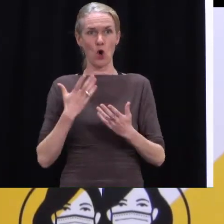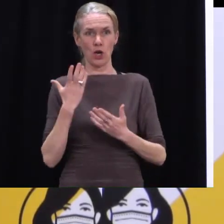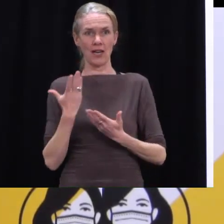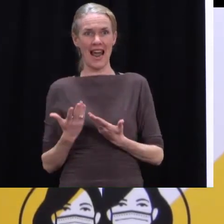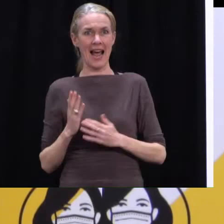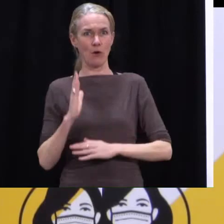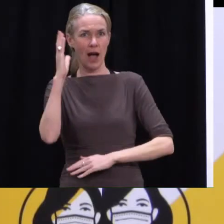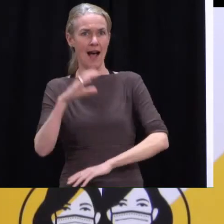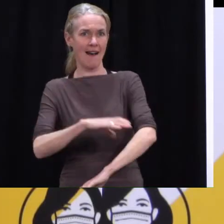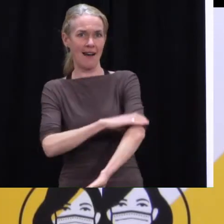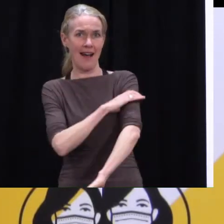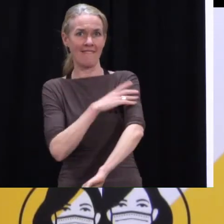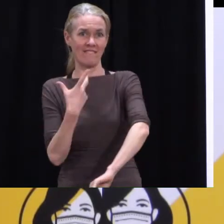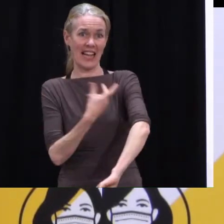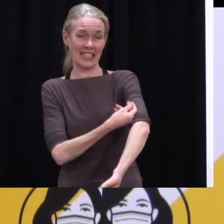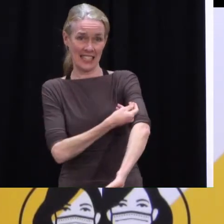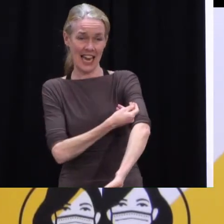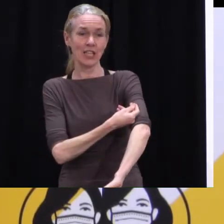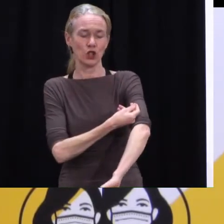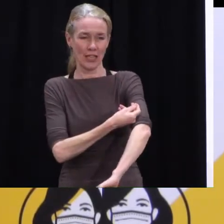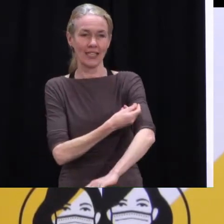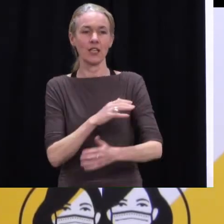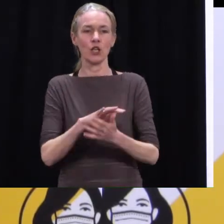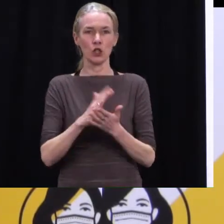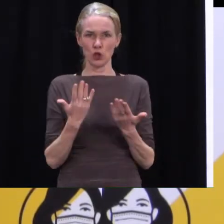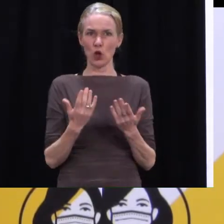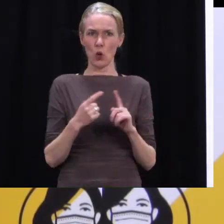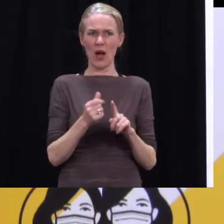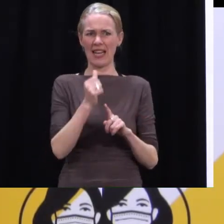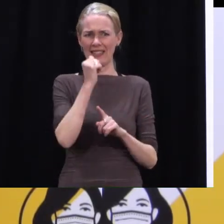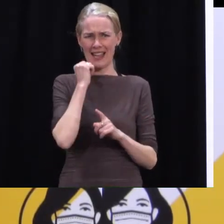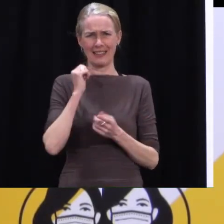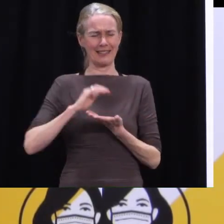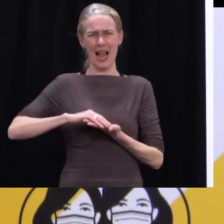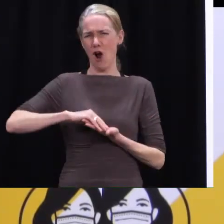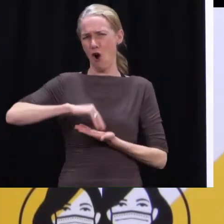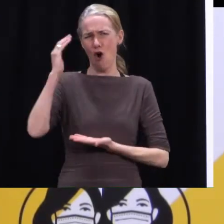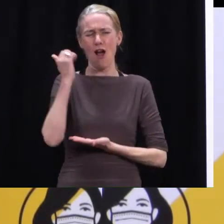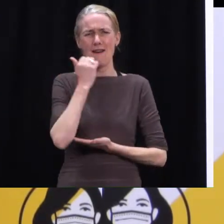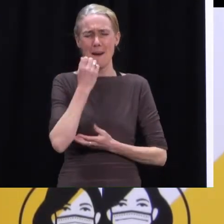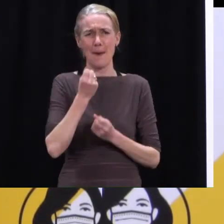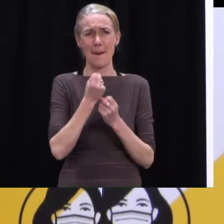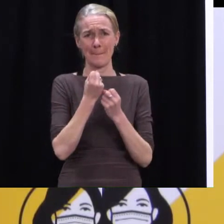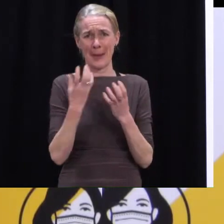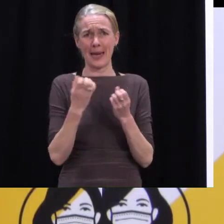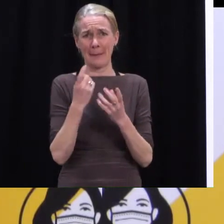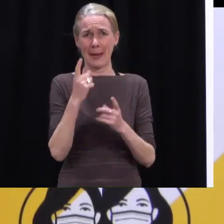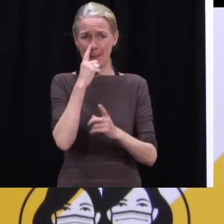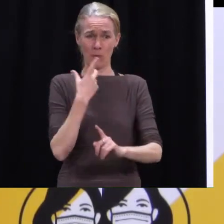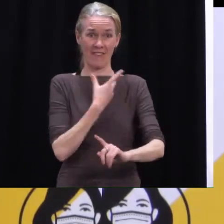high levels of demand. So 76,354 doses administered yesterday. So 25,000 more than